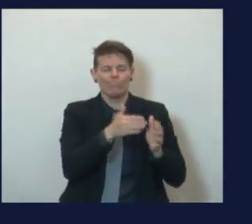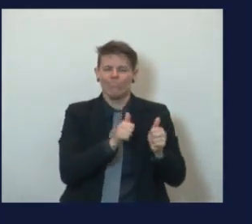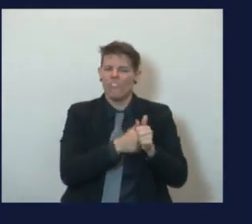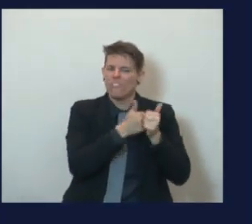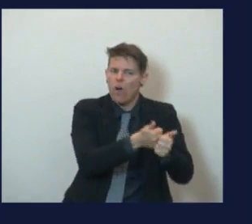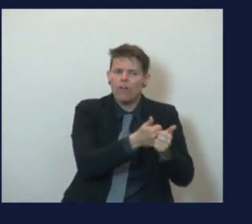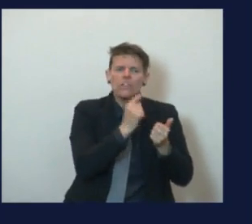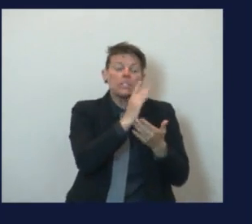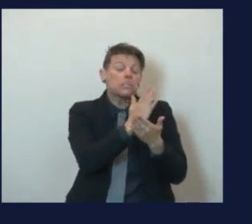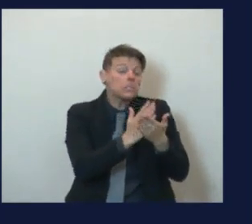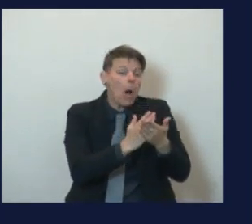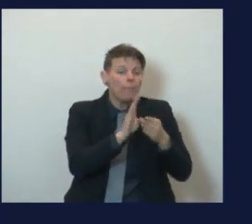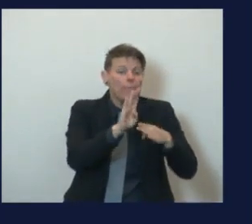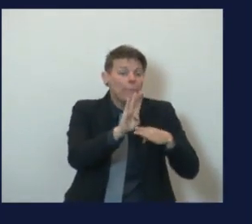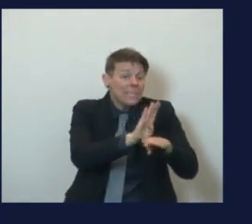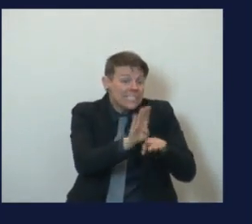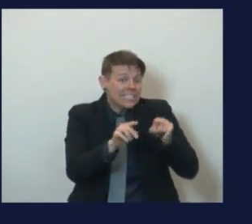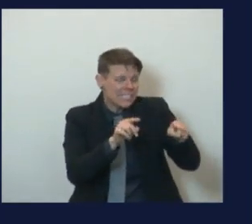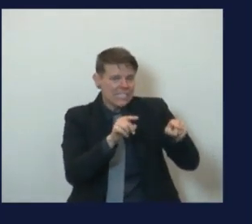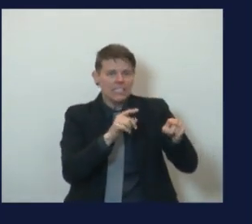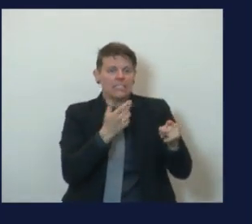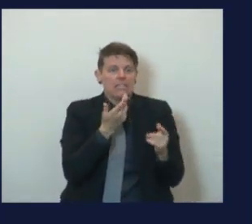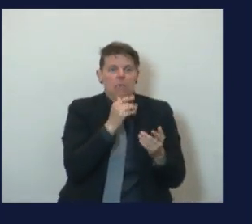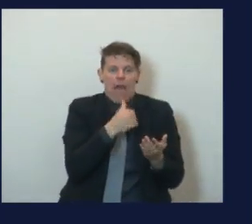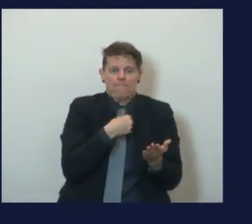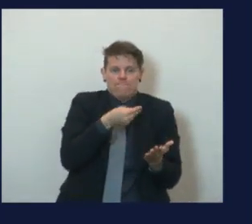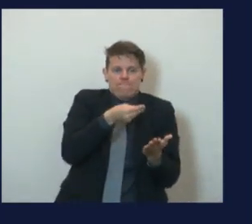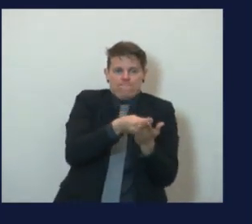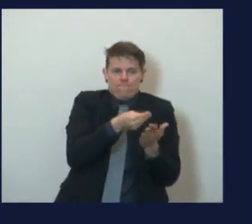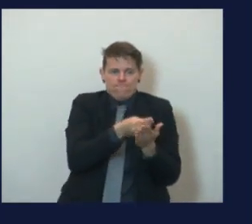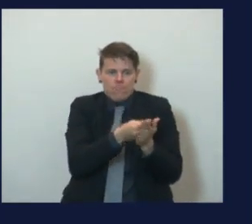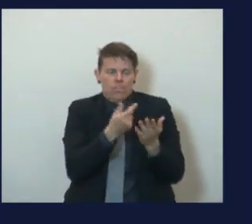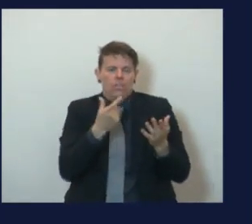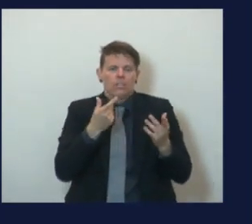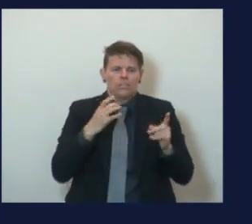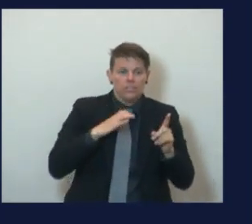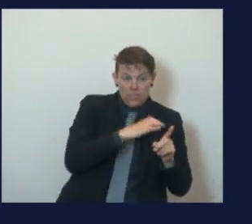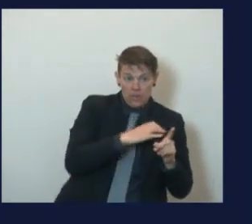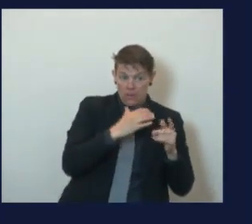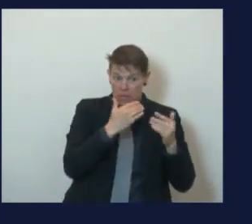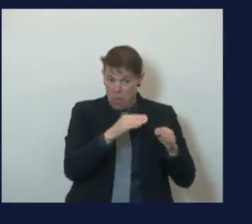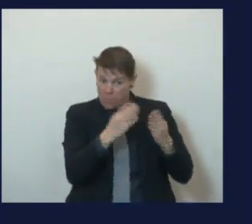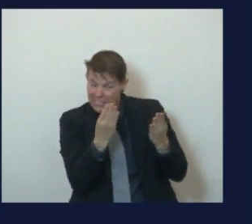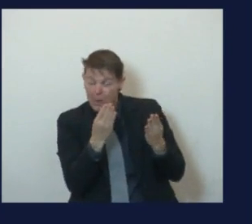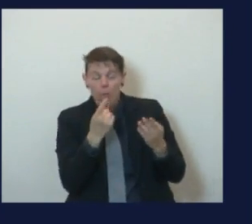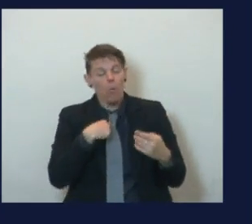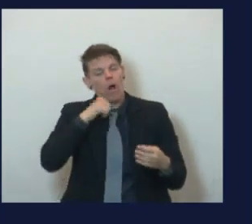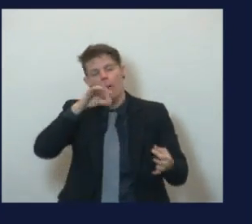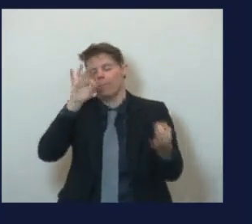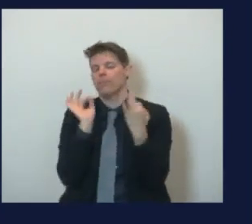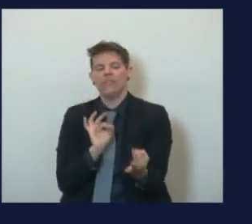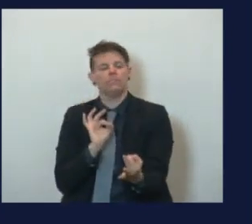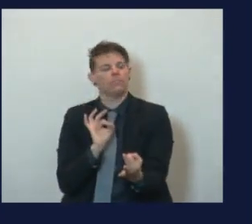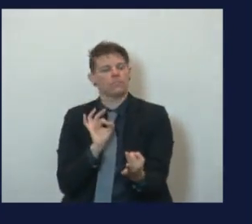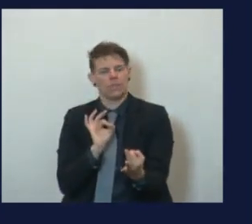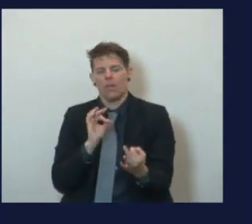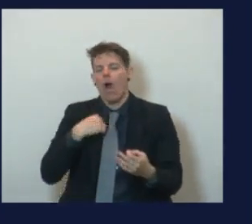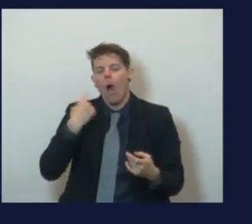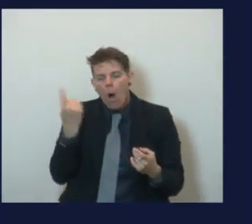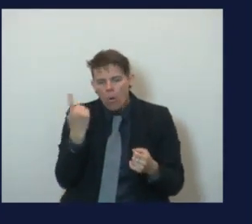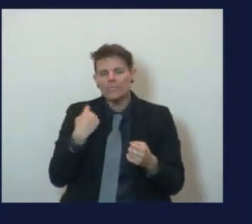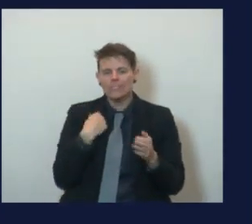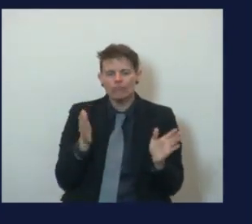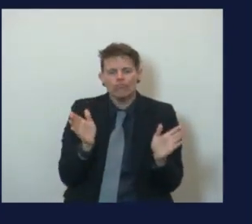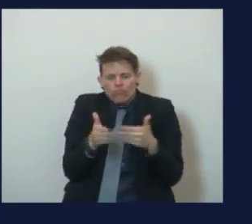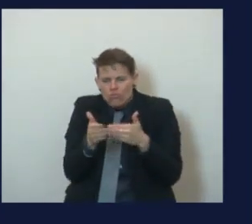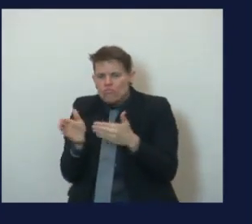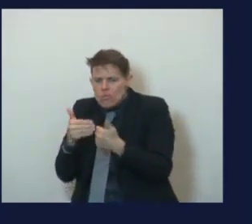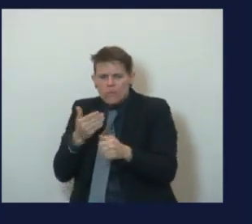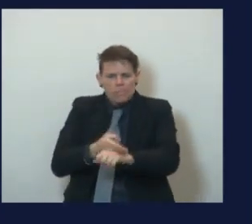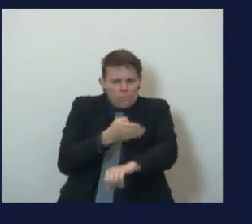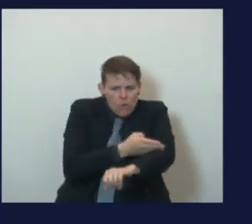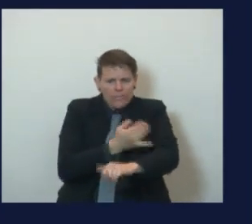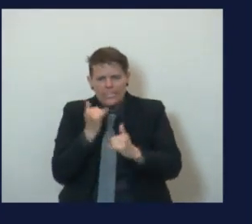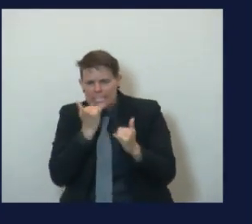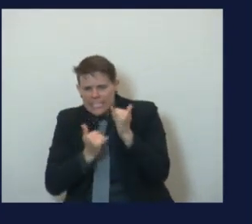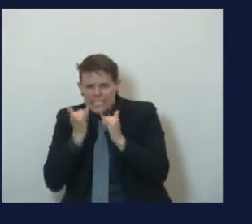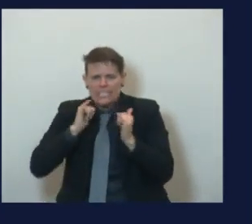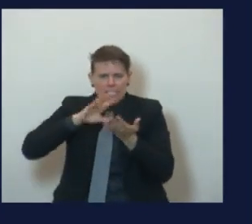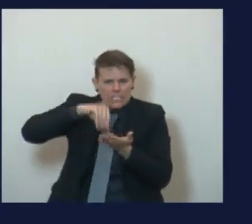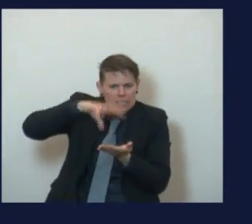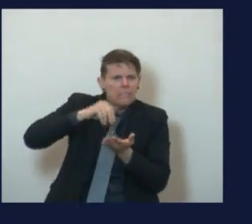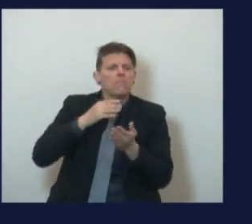WELL IF WE WEREN’T DOING WELL, WE WOULDN’T BE HAVING PREPARATION PHASE WE WOULDN’T HAVE AN LIKE RECOVERY COUNCIL, WE WOULDN’T BE PROTECTING OUR HEALTH CARE PROVIDERS, BUT IT’S